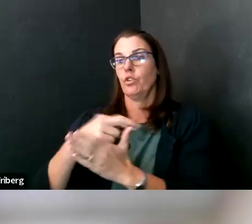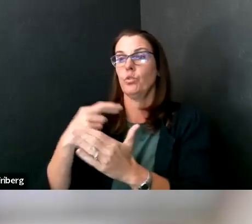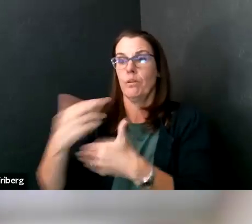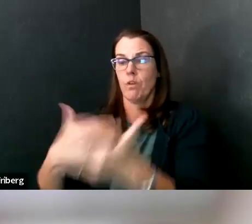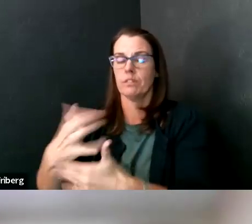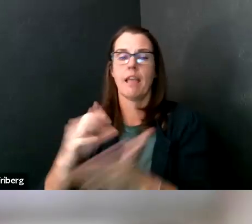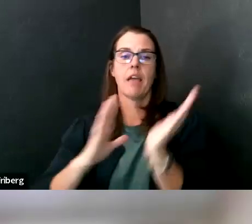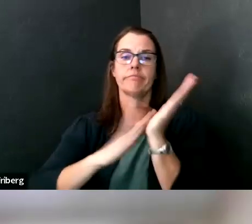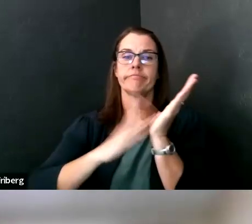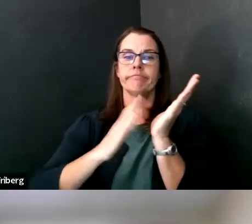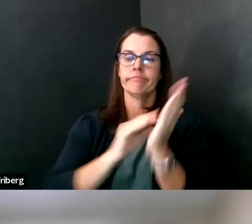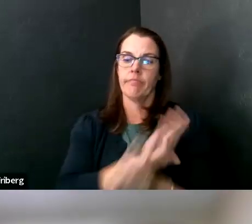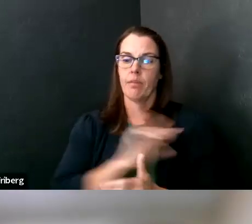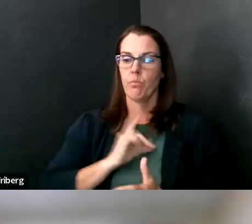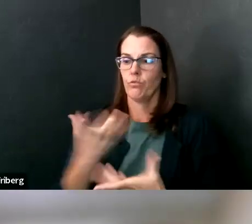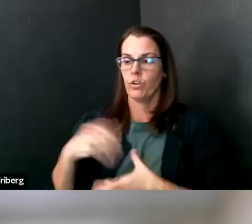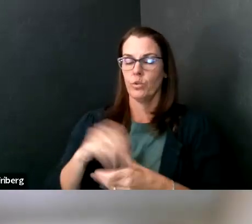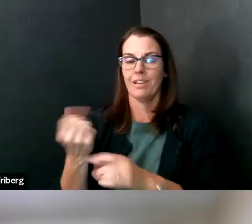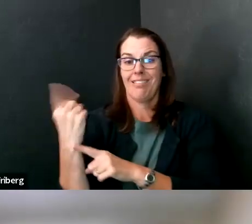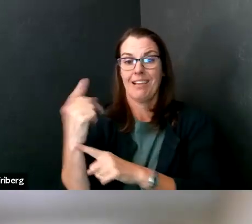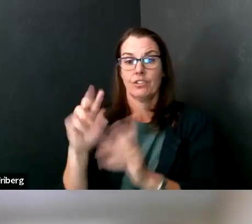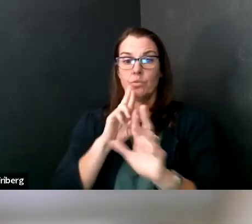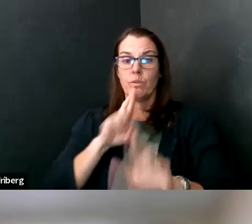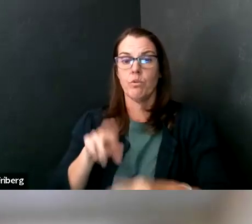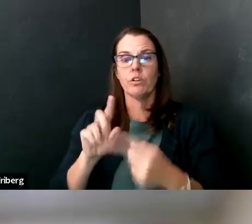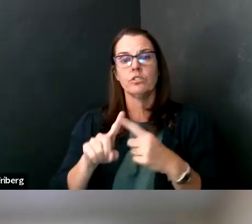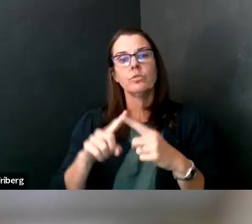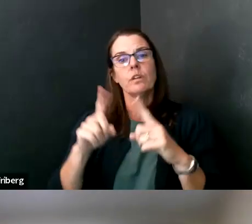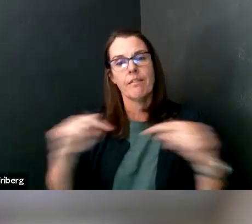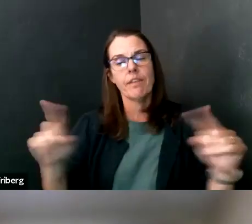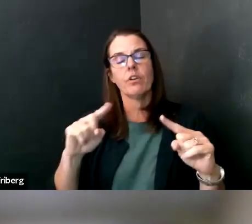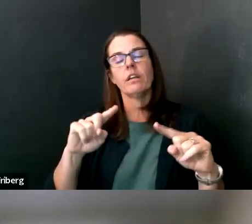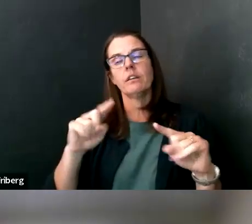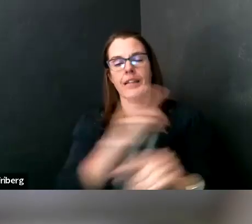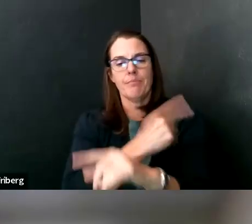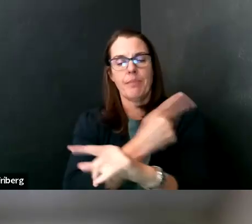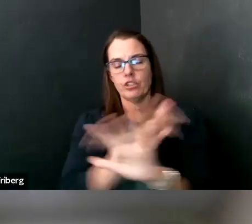including in last year's report two very patient focused reforms. Patient out-of-pocket cost caps